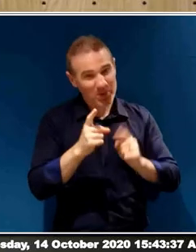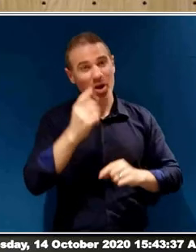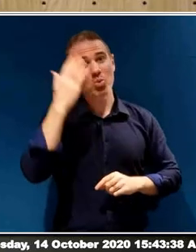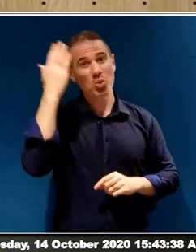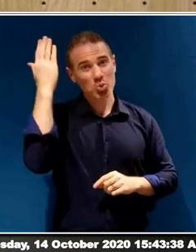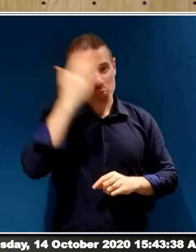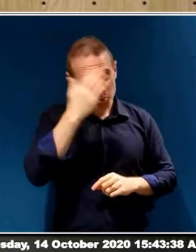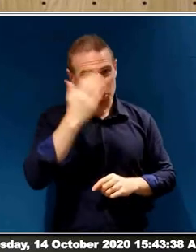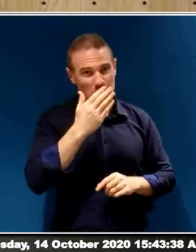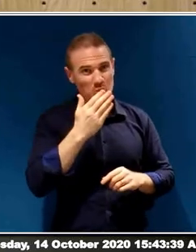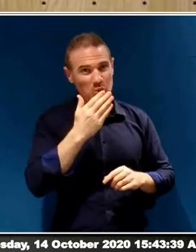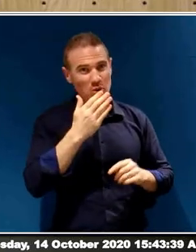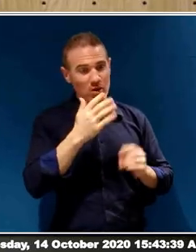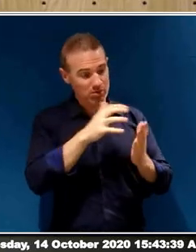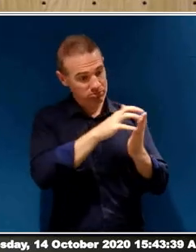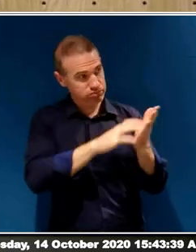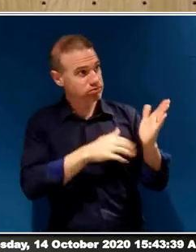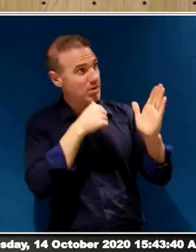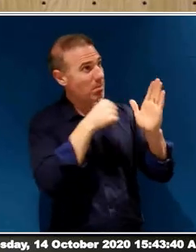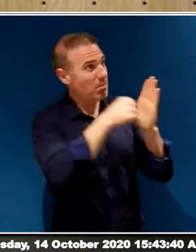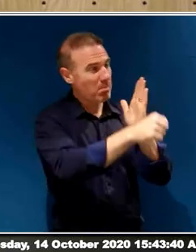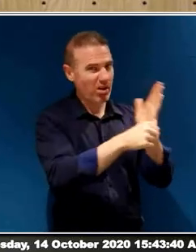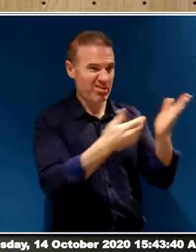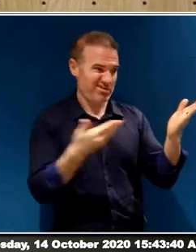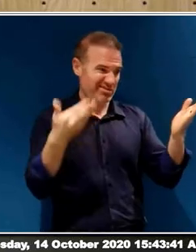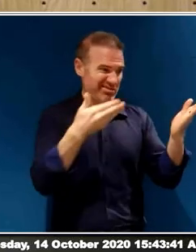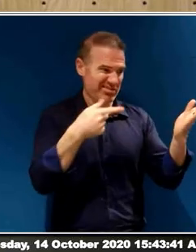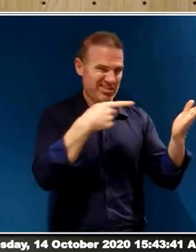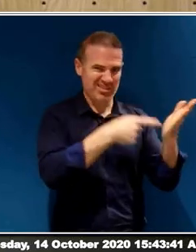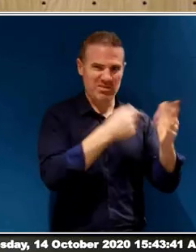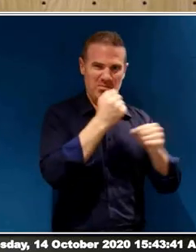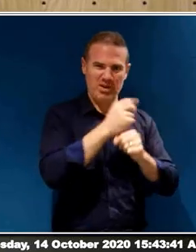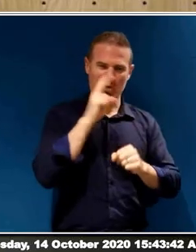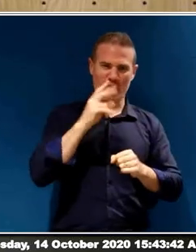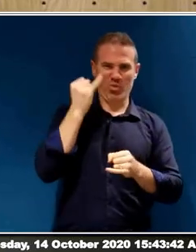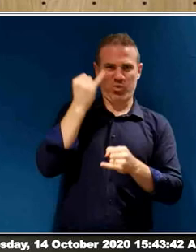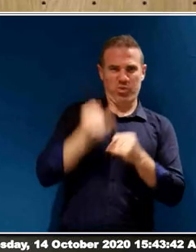The challenge that that brings then is it can have a detrimental impact because